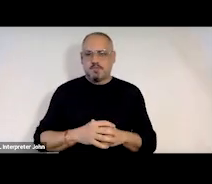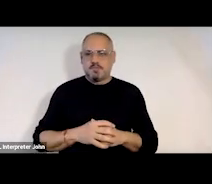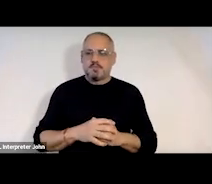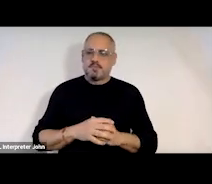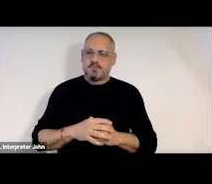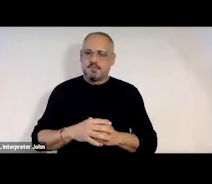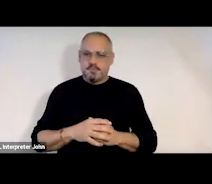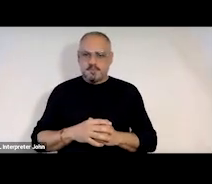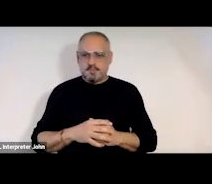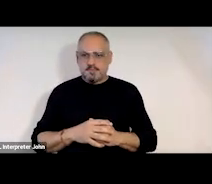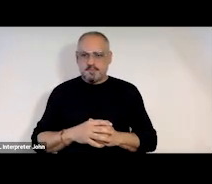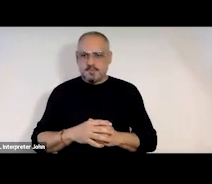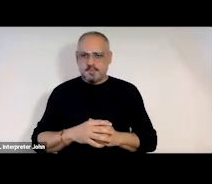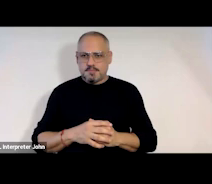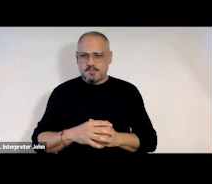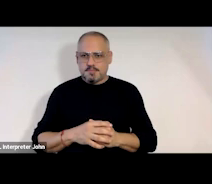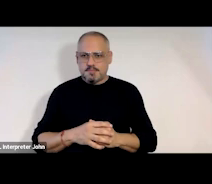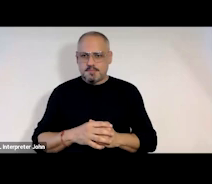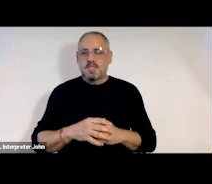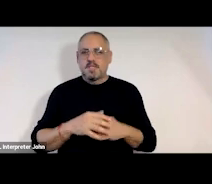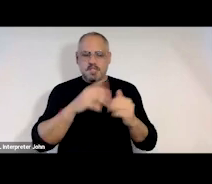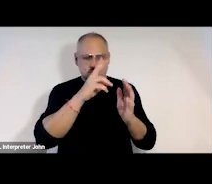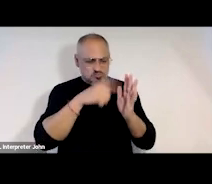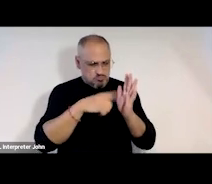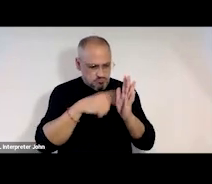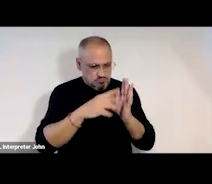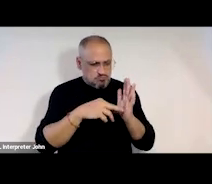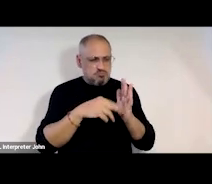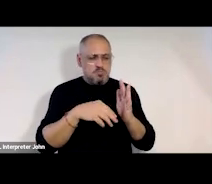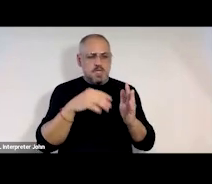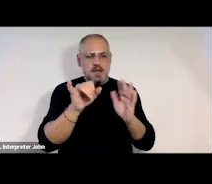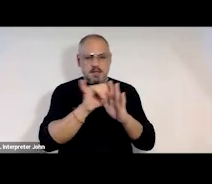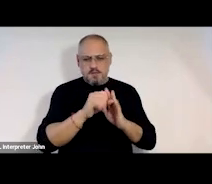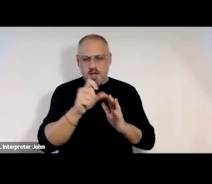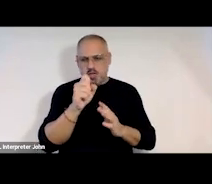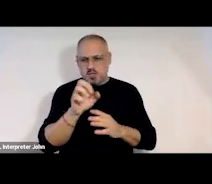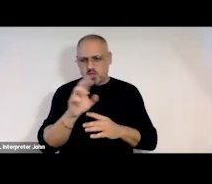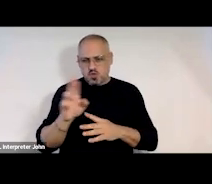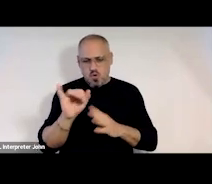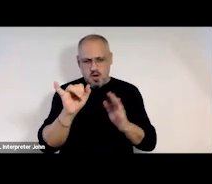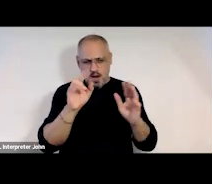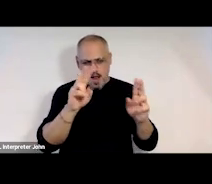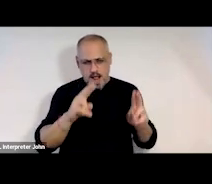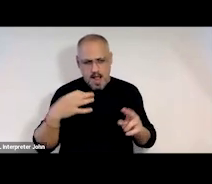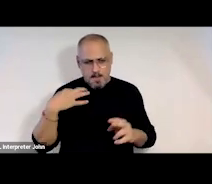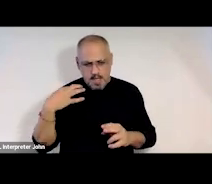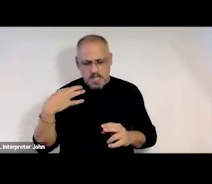We to review the identifying SOAR applicants and sample SOAR referral tool